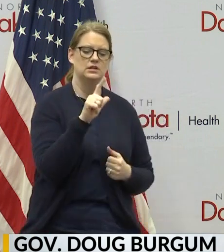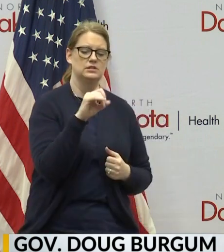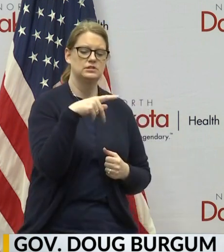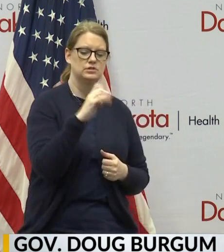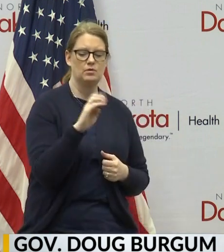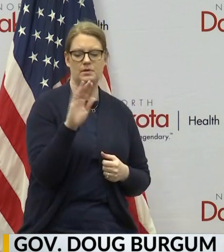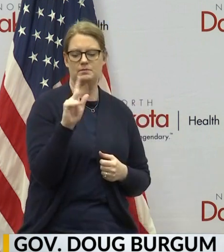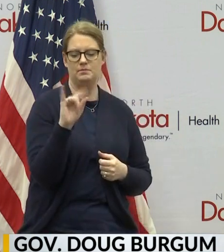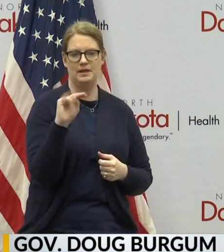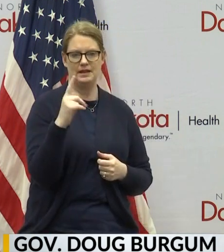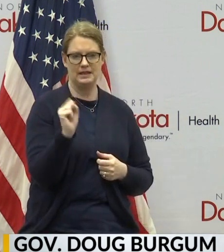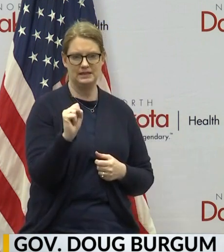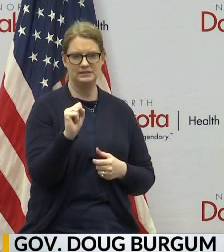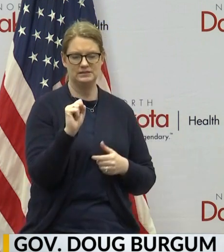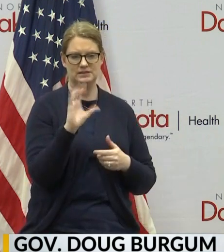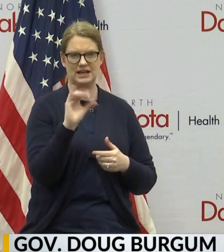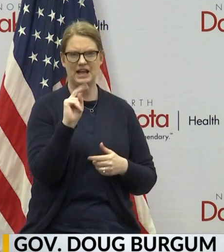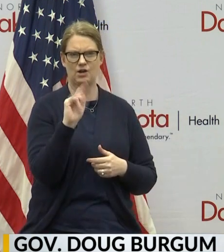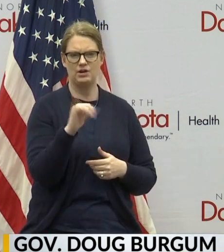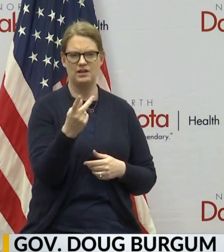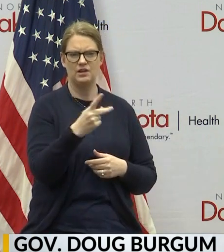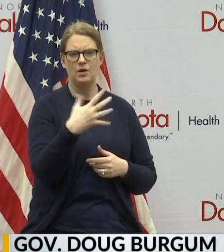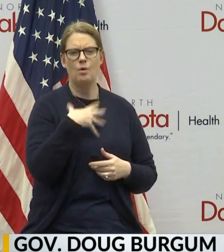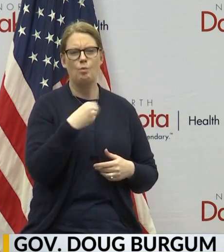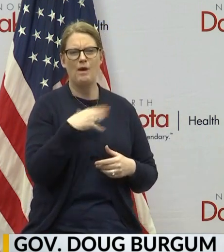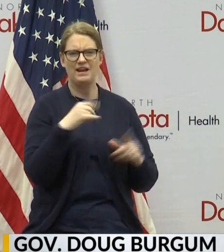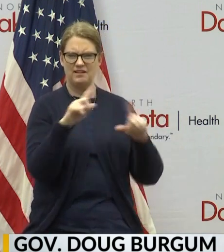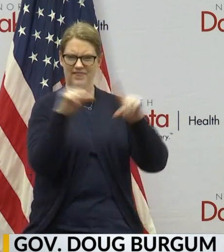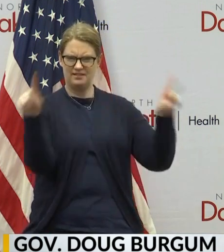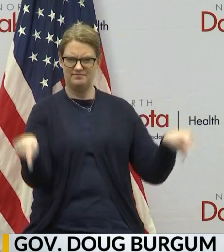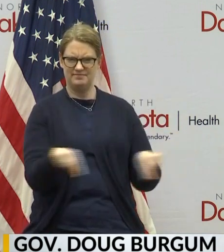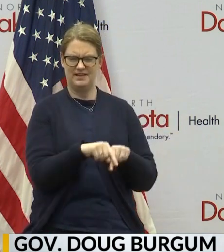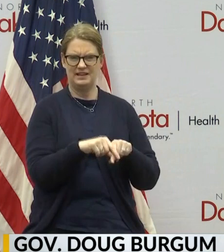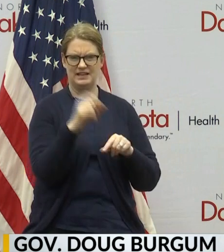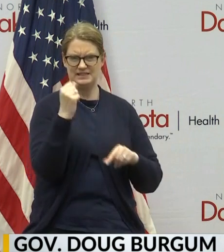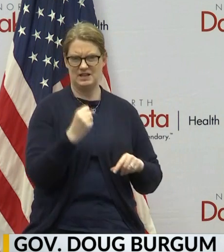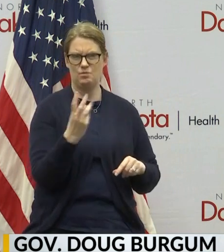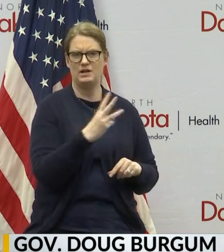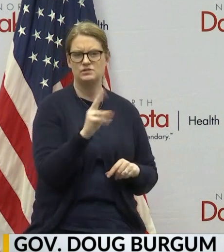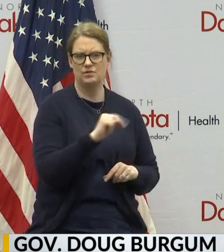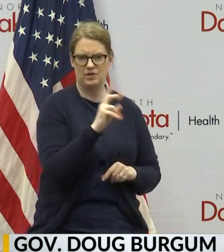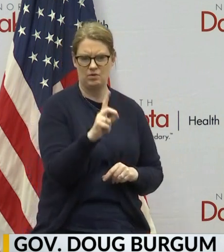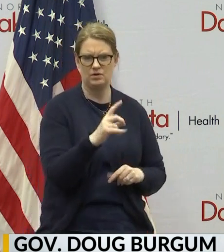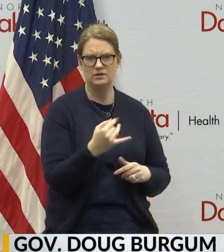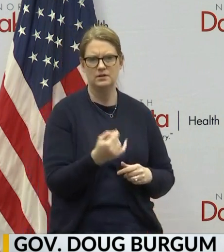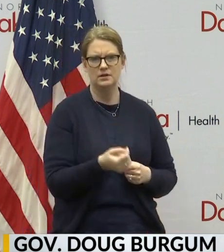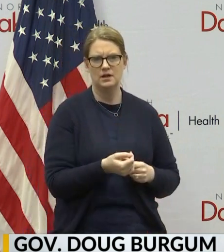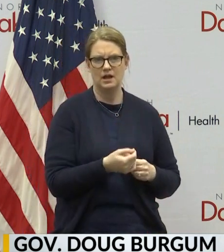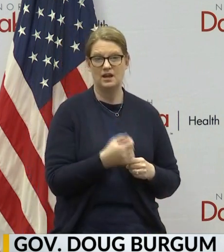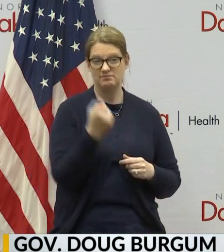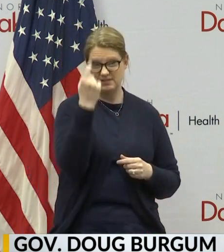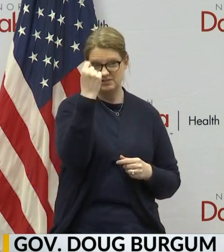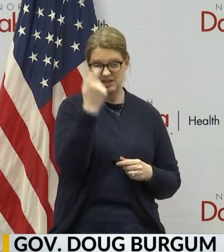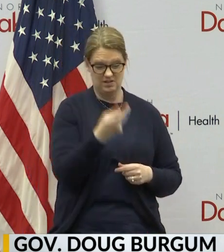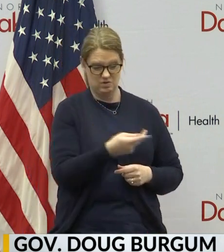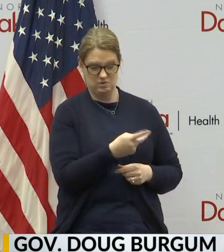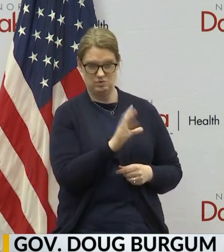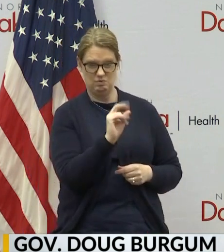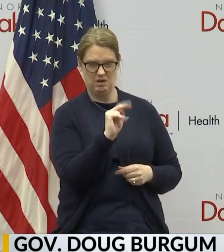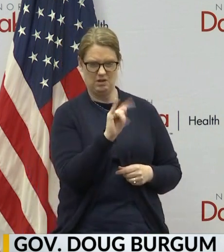THE INDIVIDUAL RECEIVING THE TEST HAS NOT INDICATED AN ADDRESS IN SLOAN AND BILLINGS